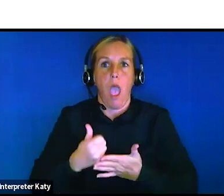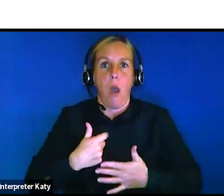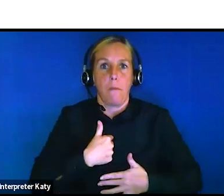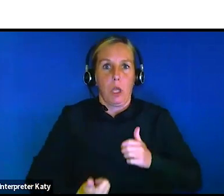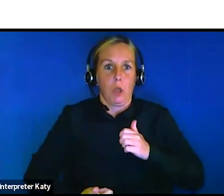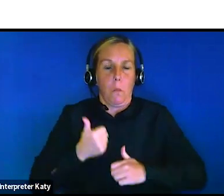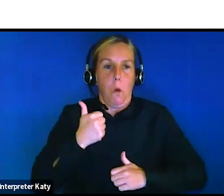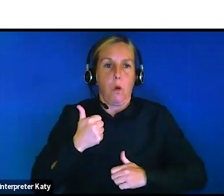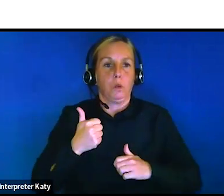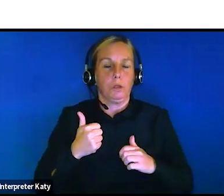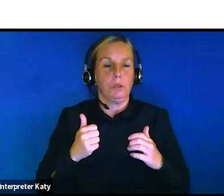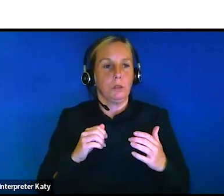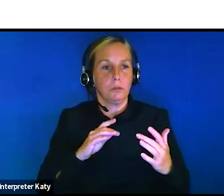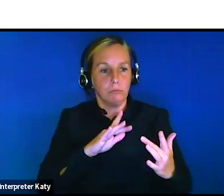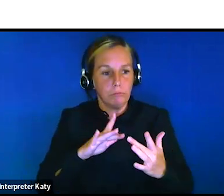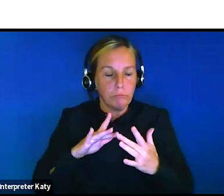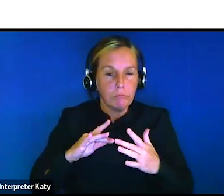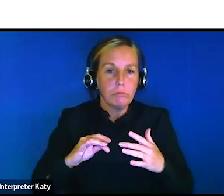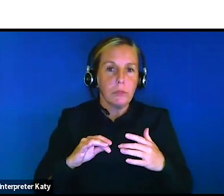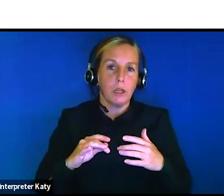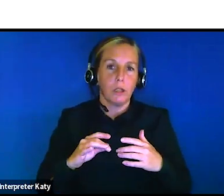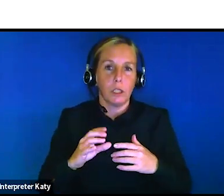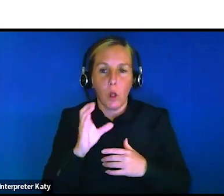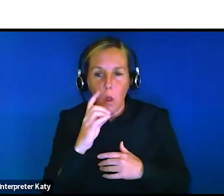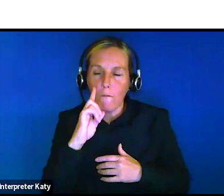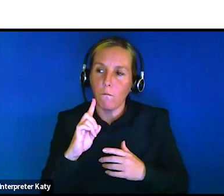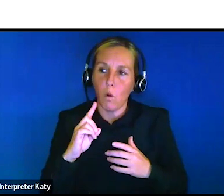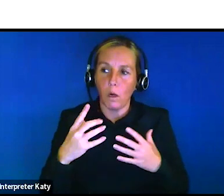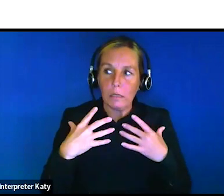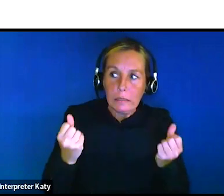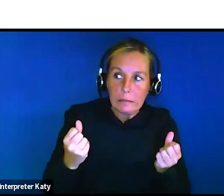is a healthy outlet for healing and recovery.